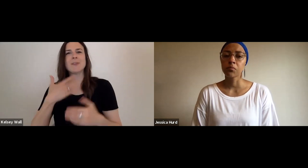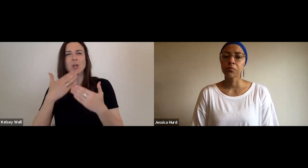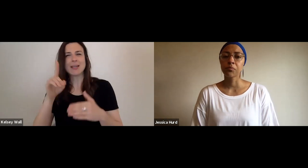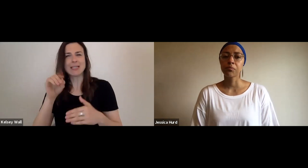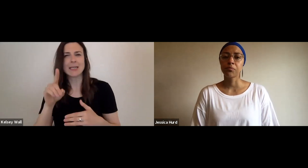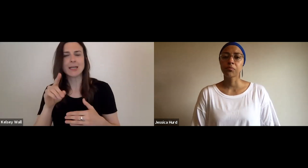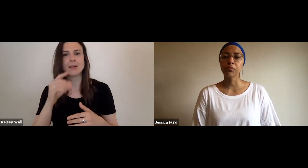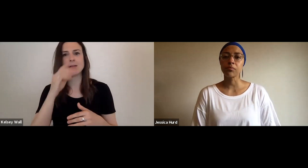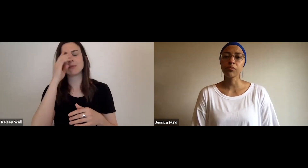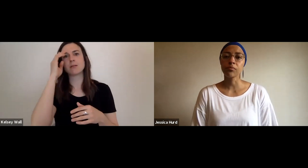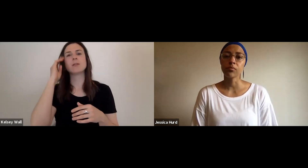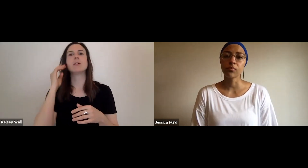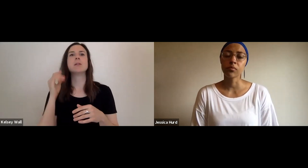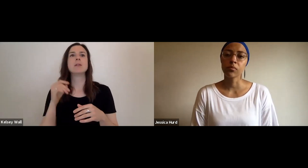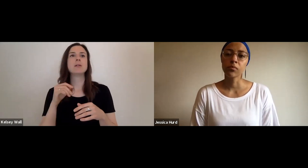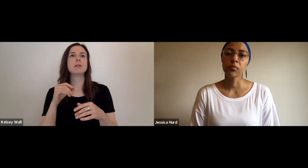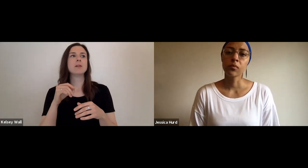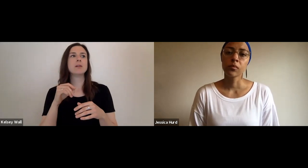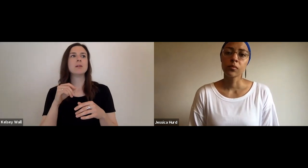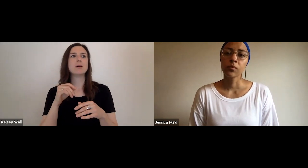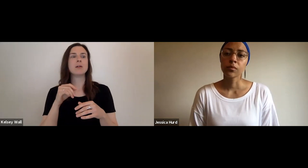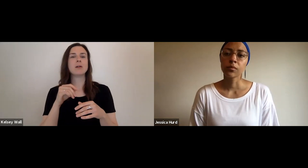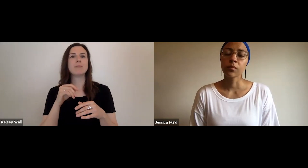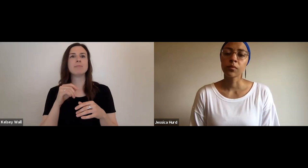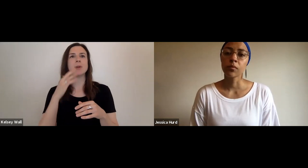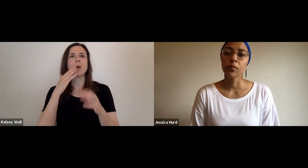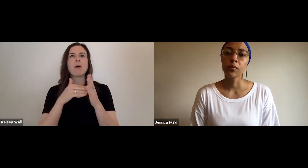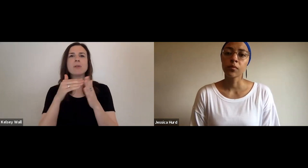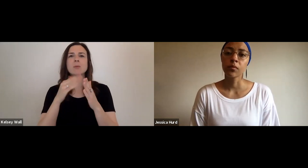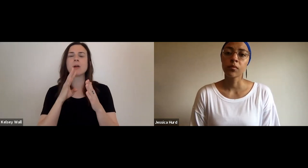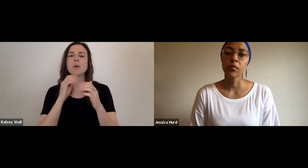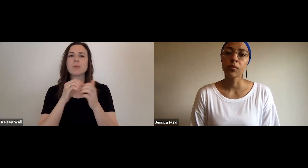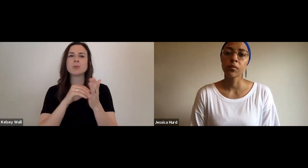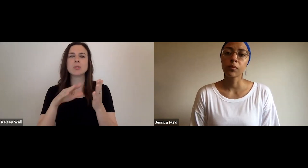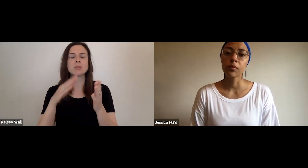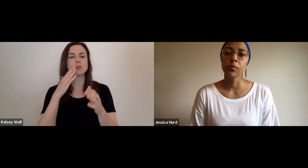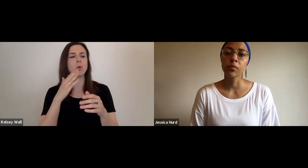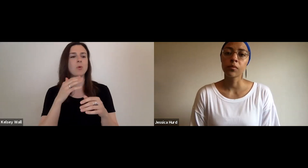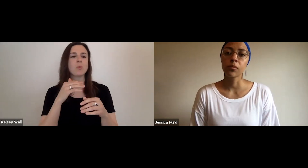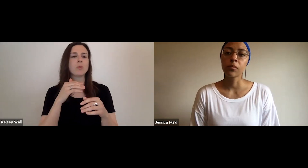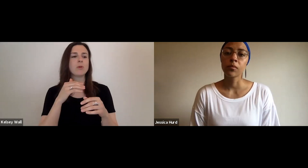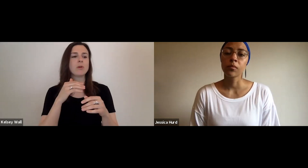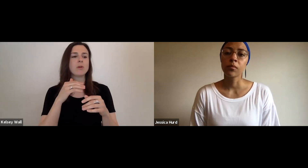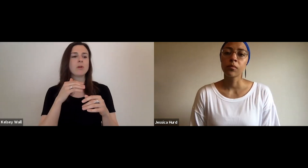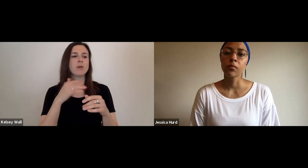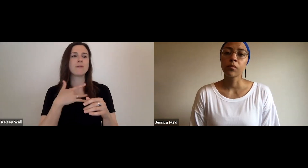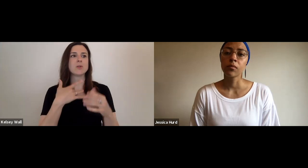You might find that it'll make you feel better, put you in a better mood, and invigorate you and give you some energy that you didn't have before.